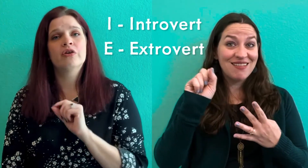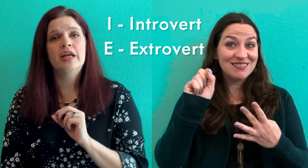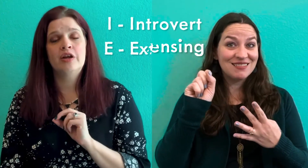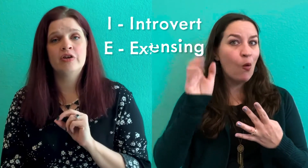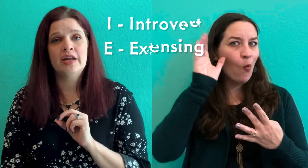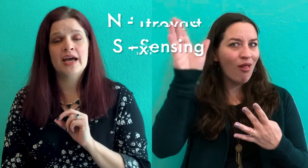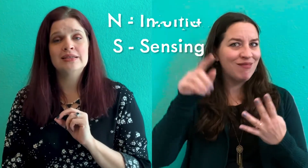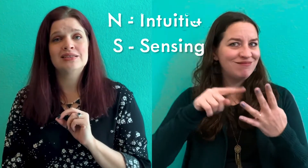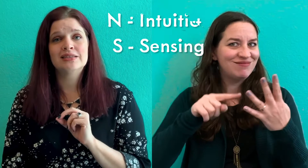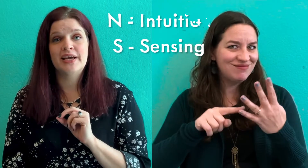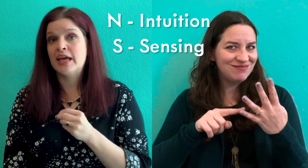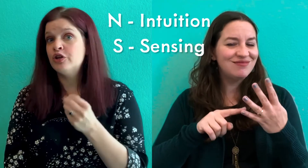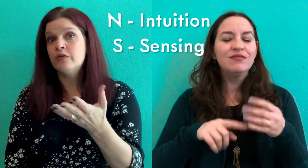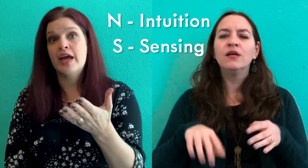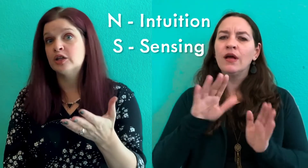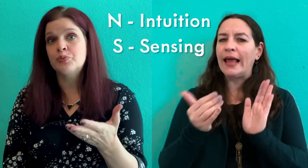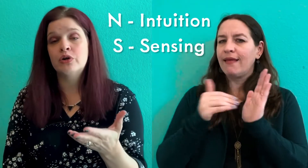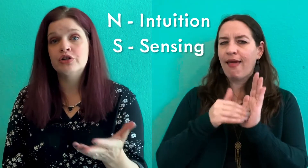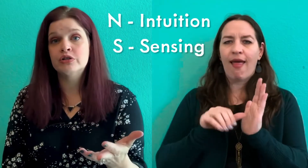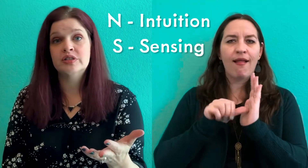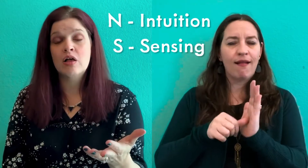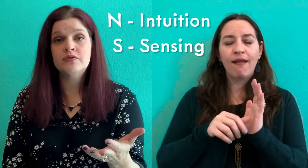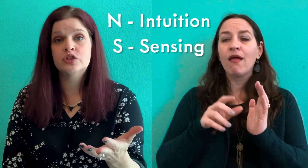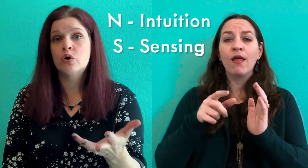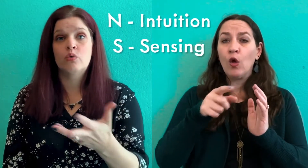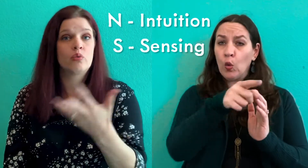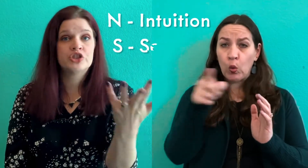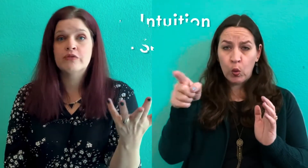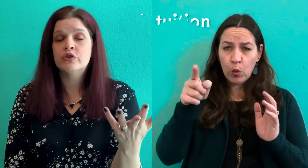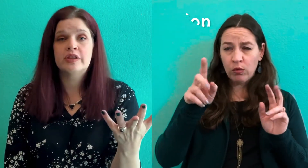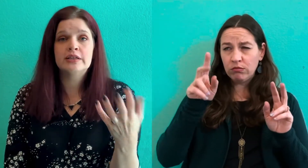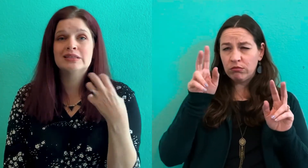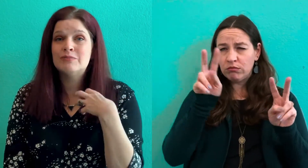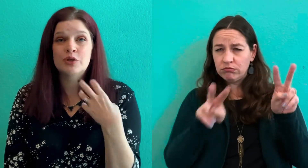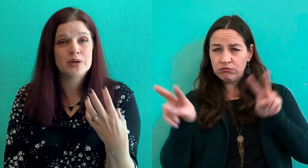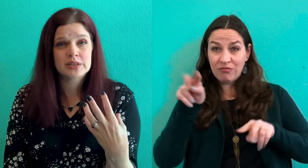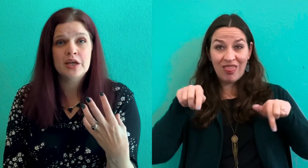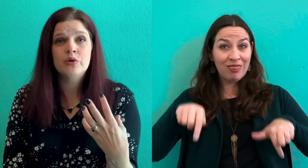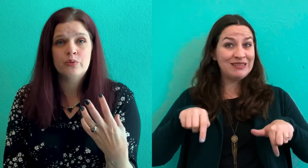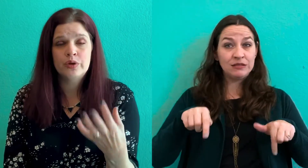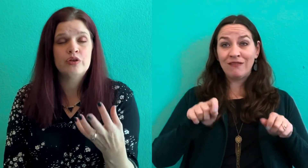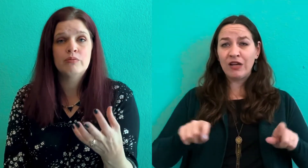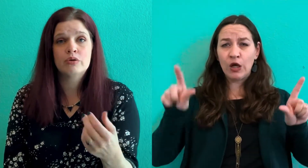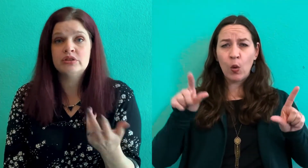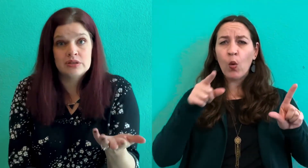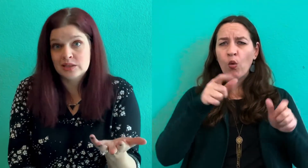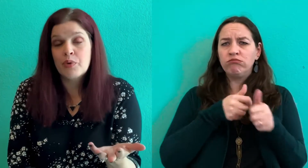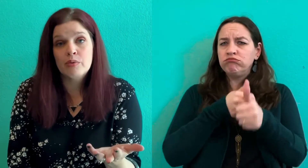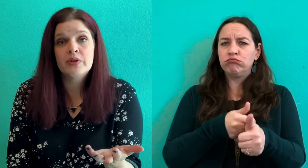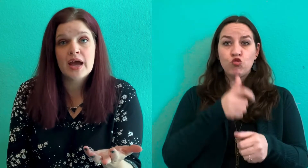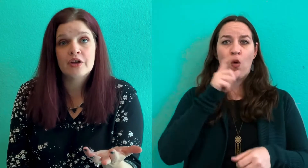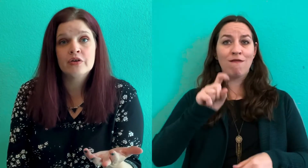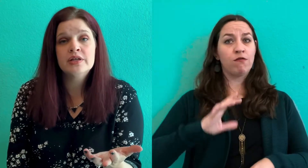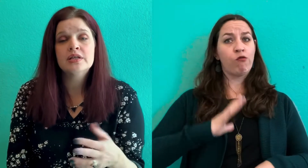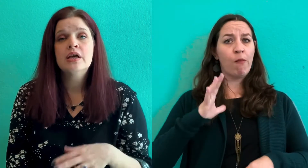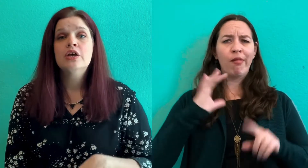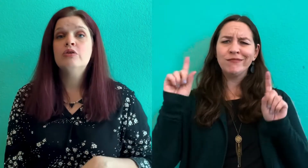you're an N or an S. Again, you're the expert on yourself, so whichever things seem to resonate with you most, that's probably accurate. Y